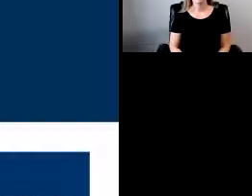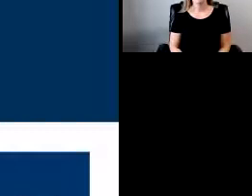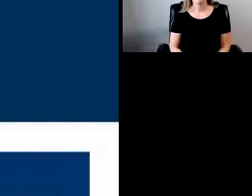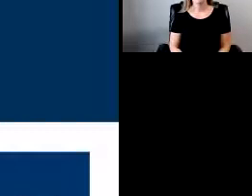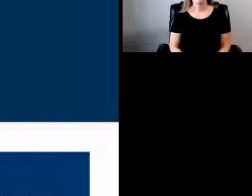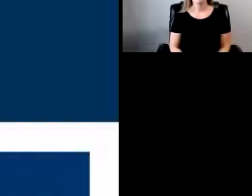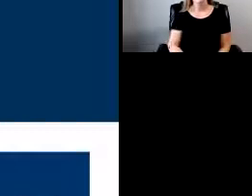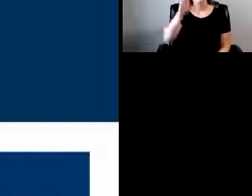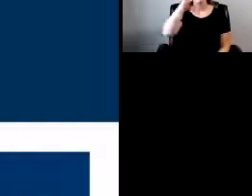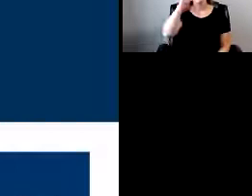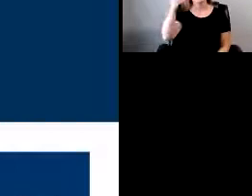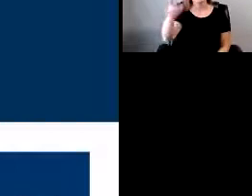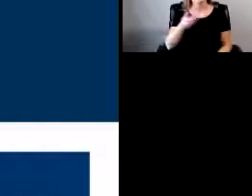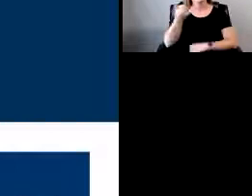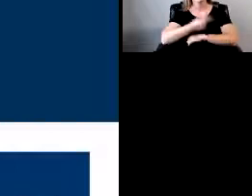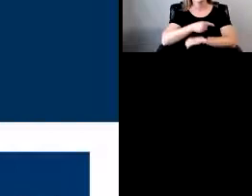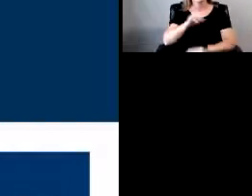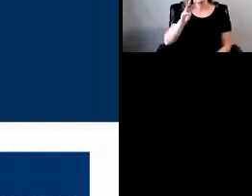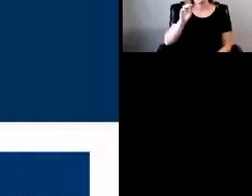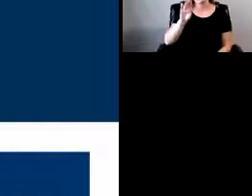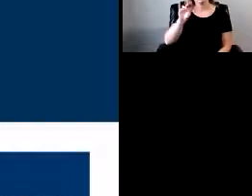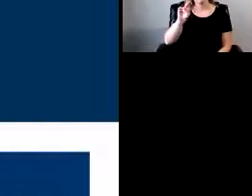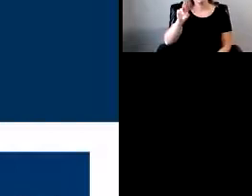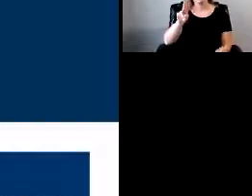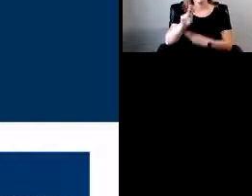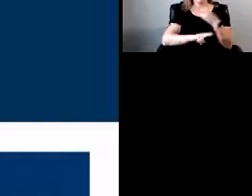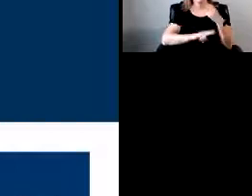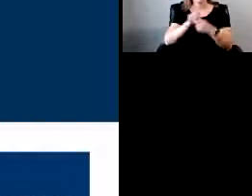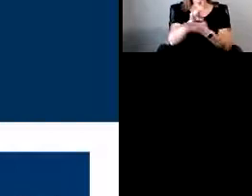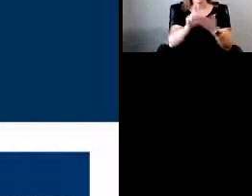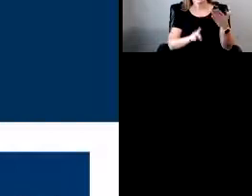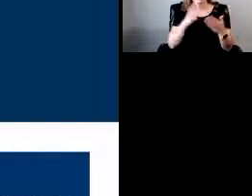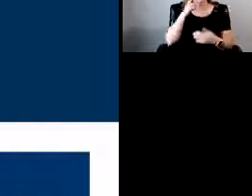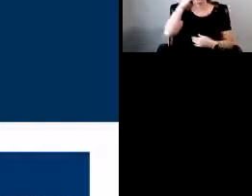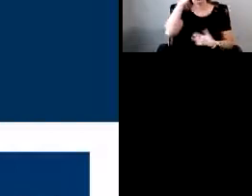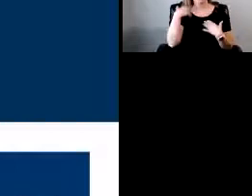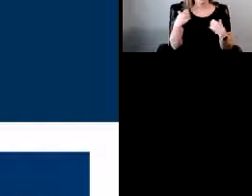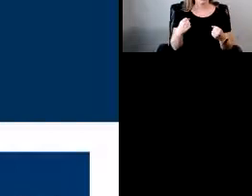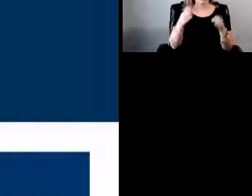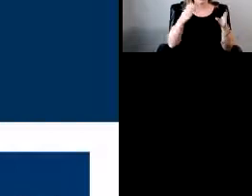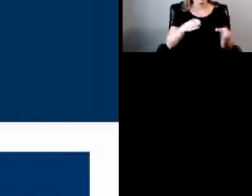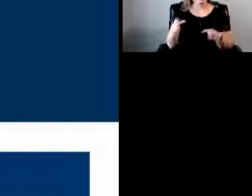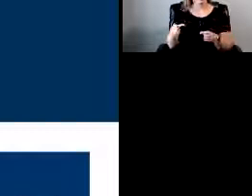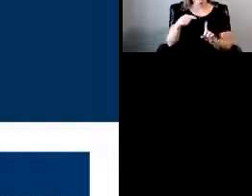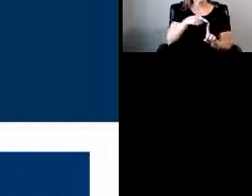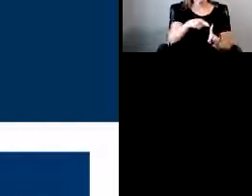Hello and welcome to today's webinar, Universal Design and Mental Health in Individuals with Developmental Disabilities.